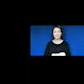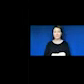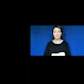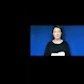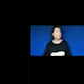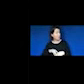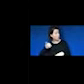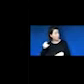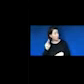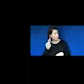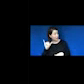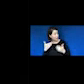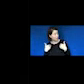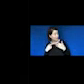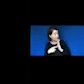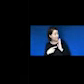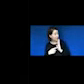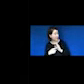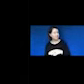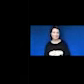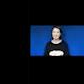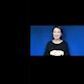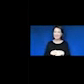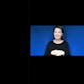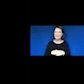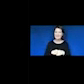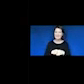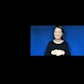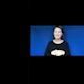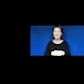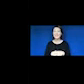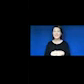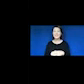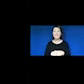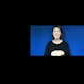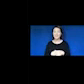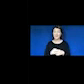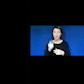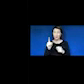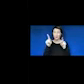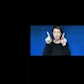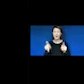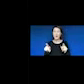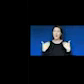Sure. I have a participant who loves to ride her bike.